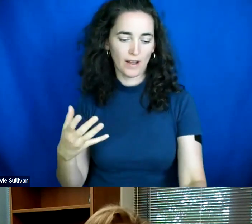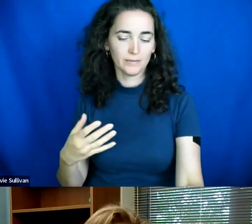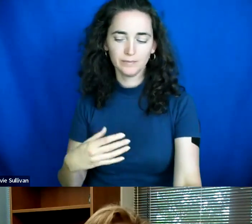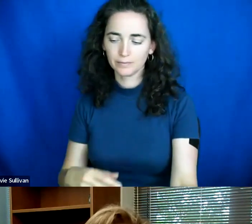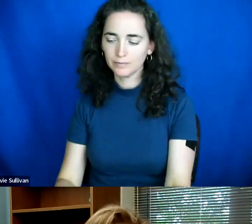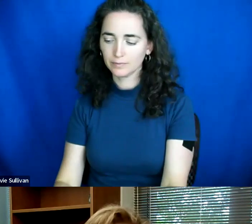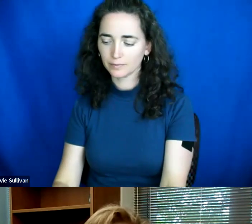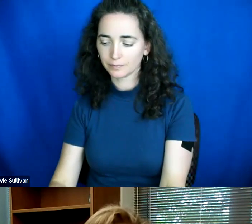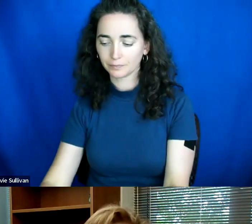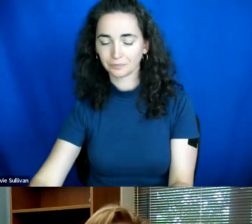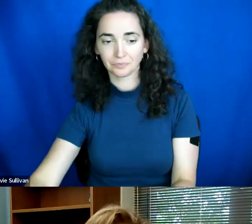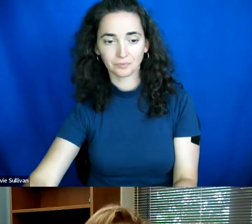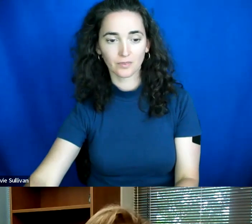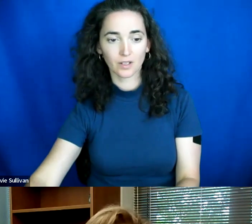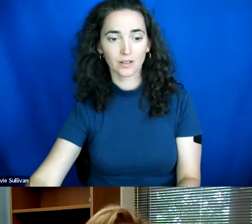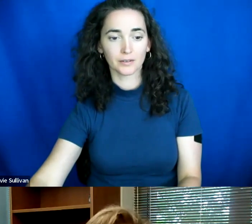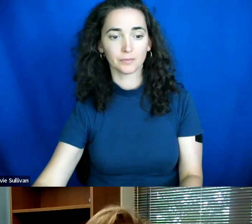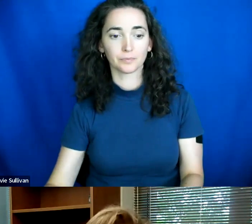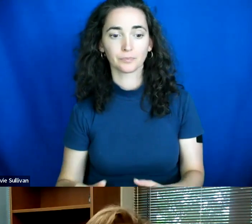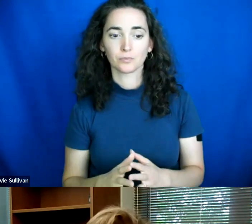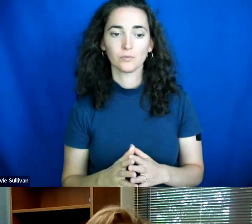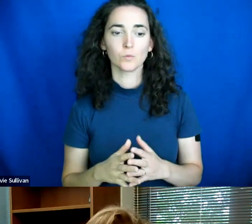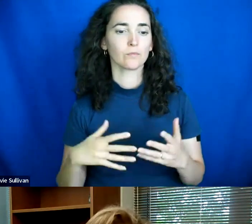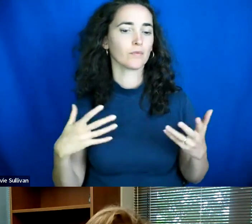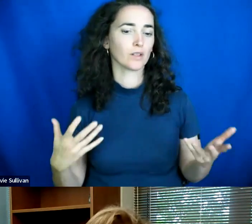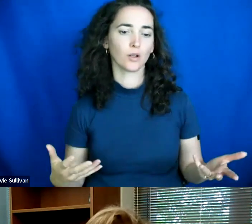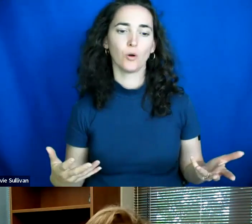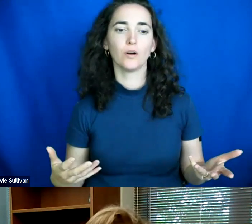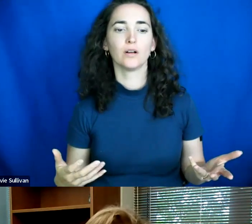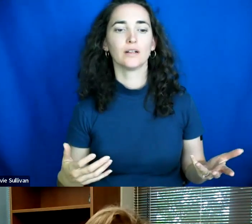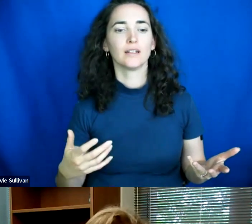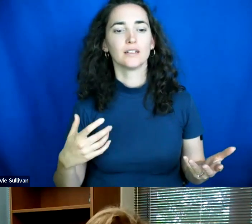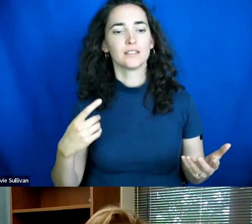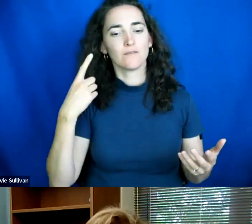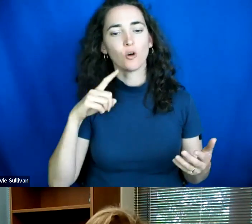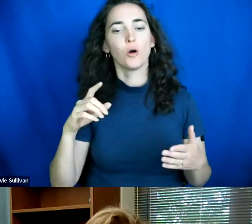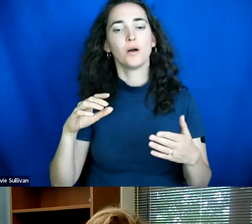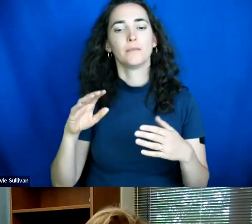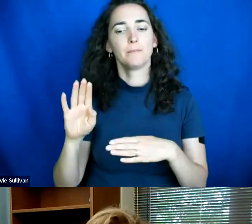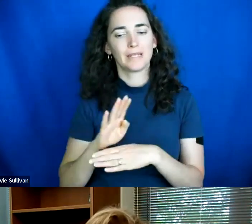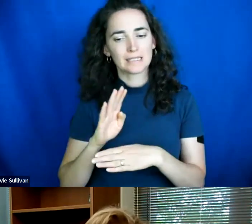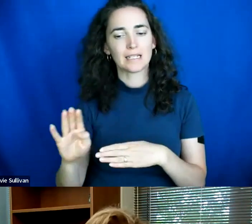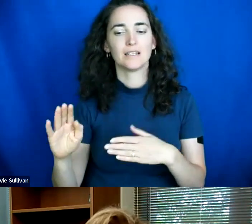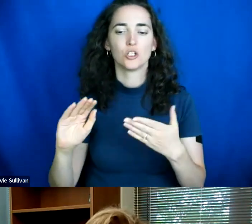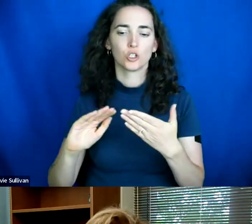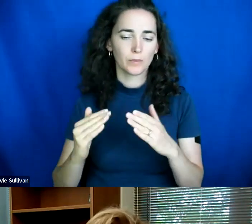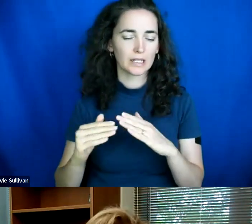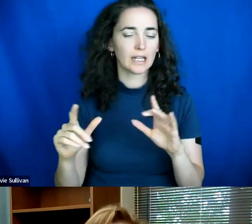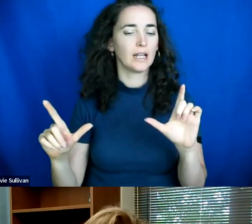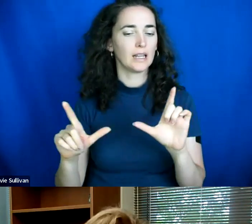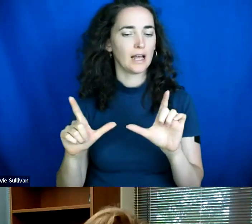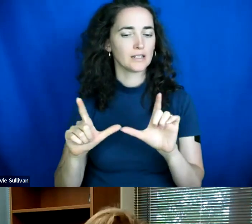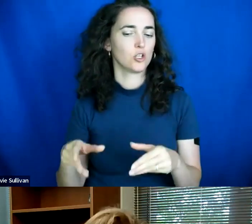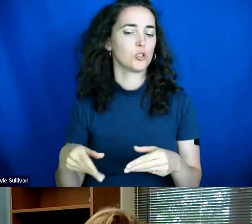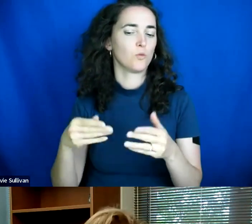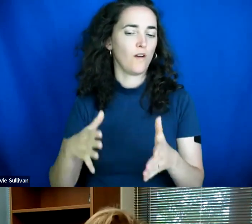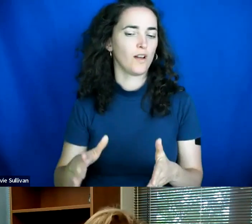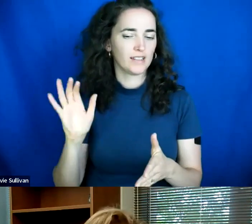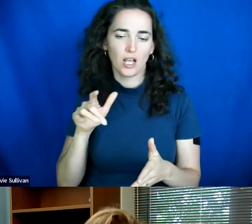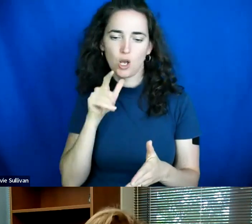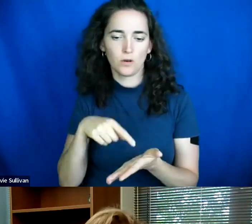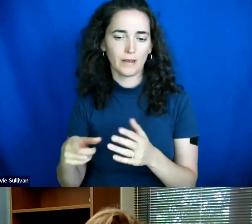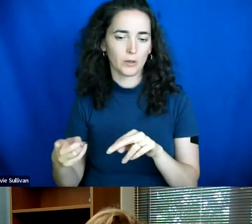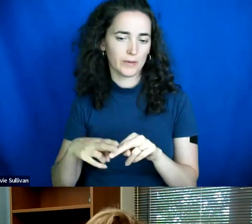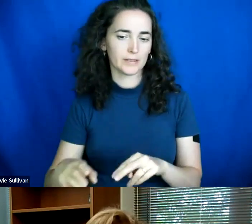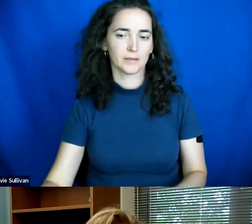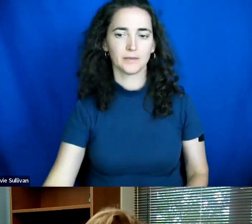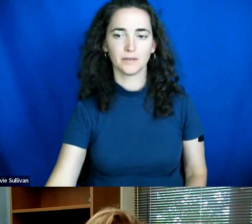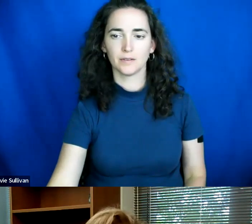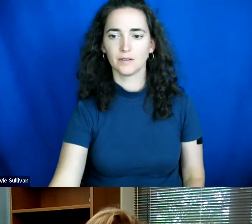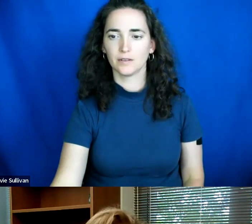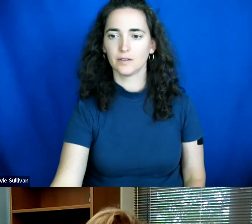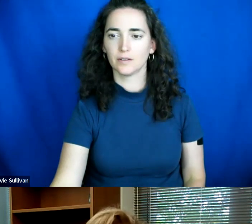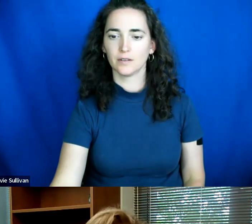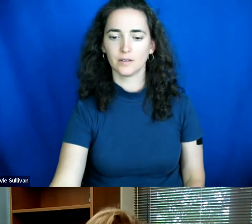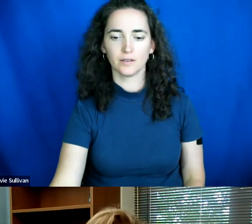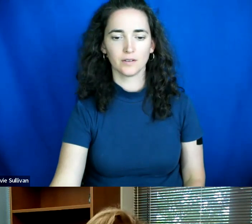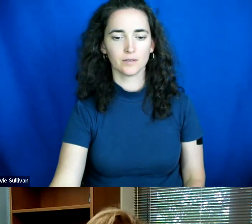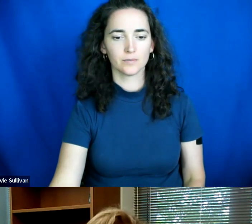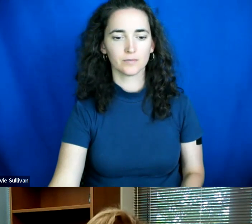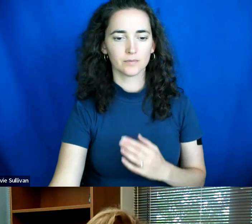So. it would it's your typical business community license, provider type